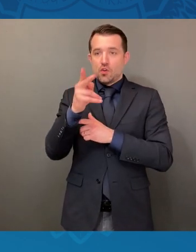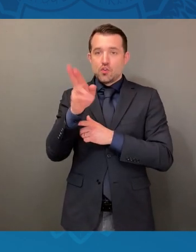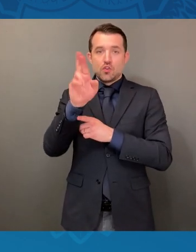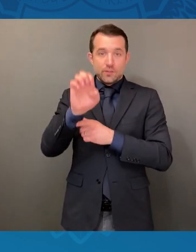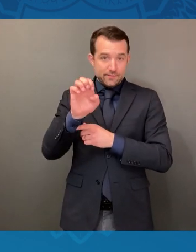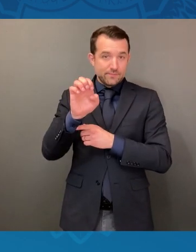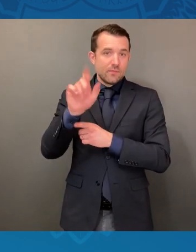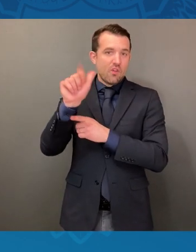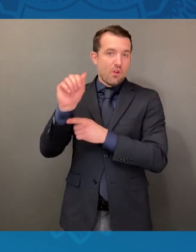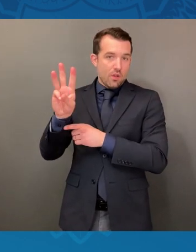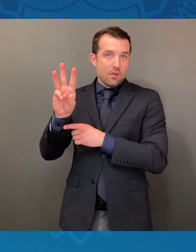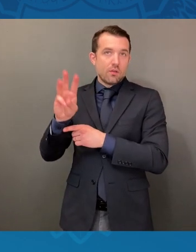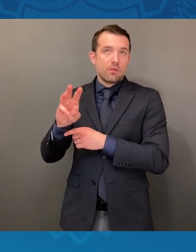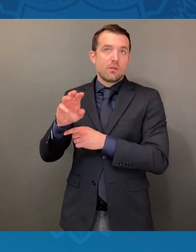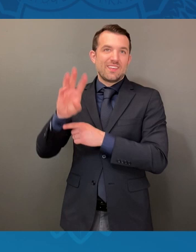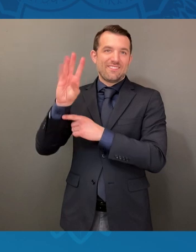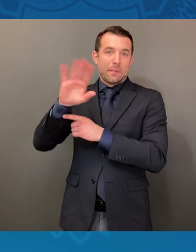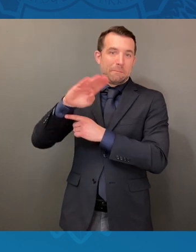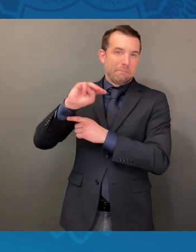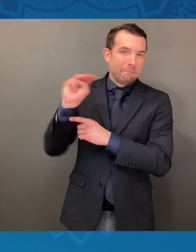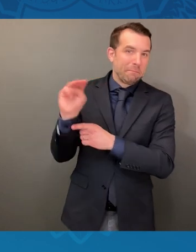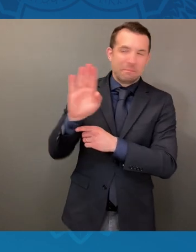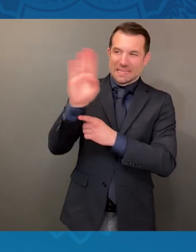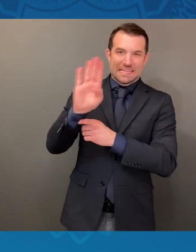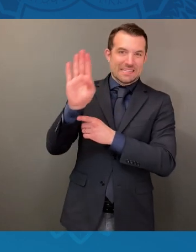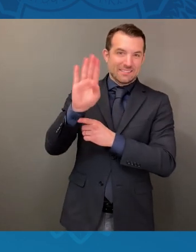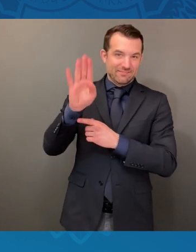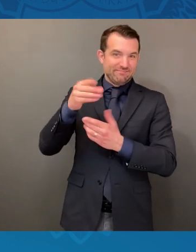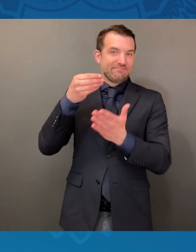and modernize our nation's broadband infrastructure.